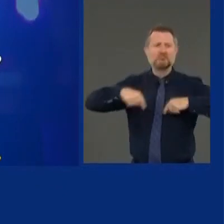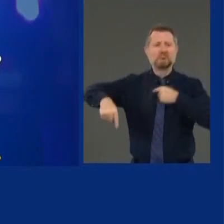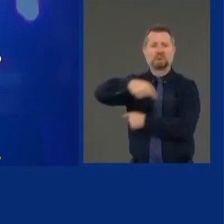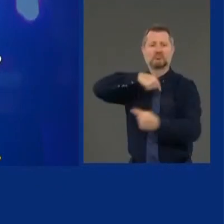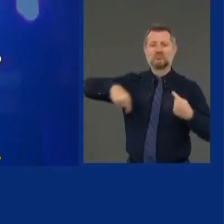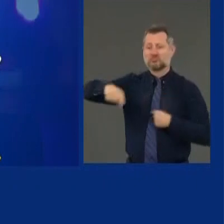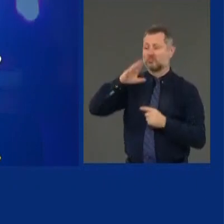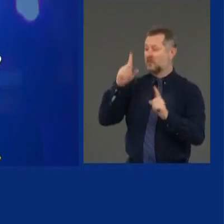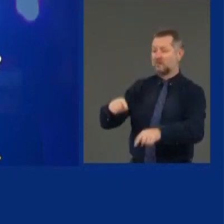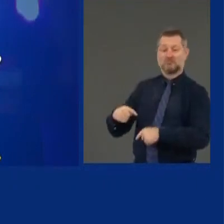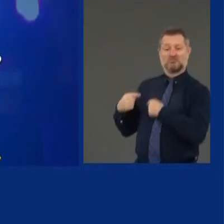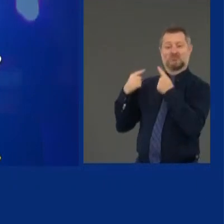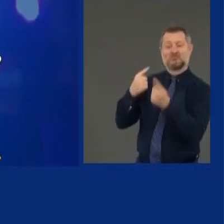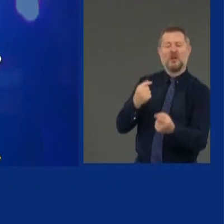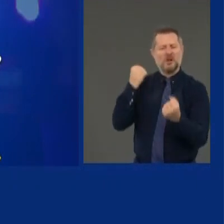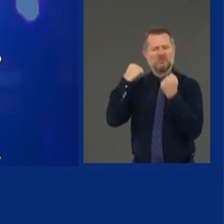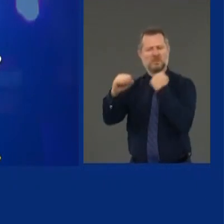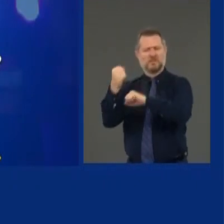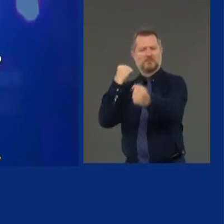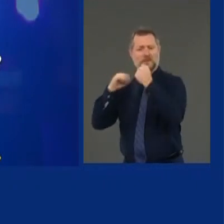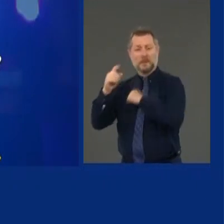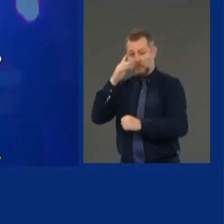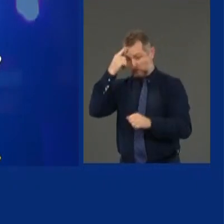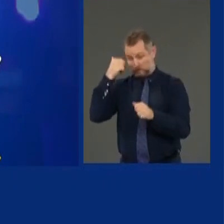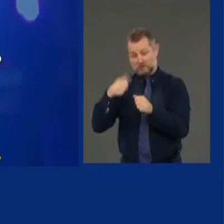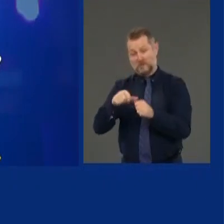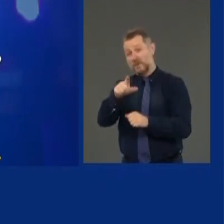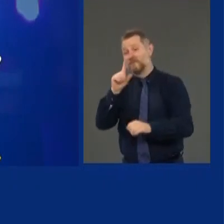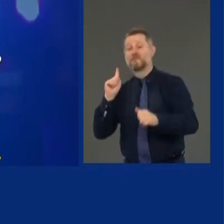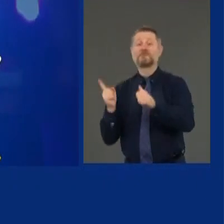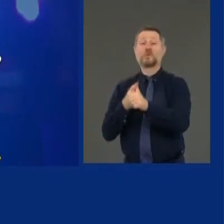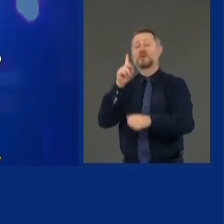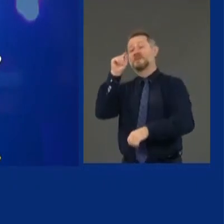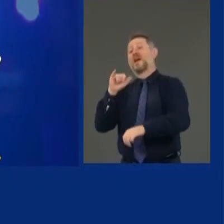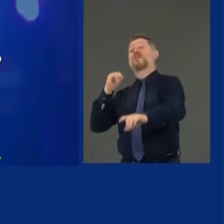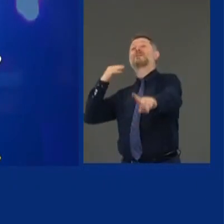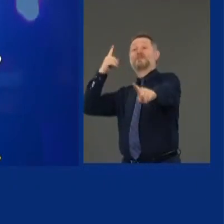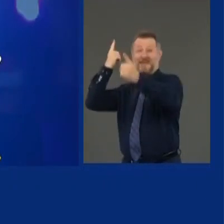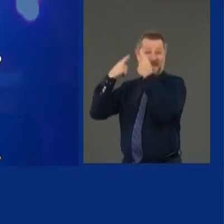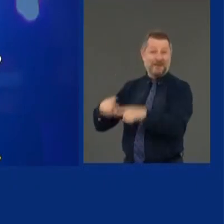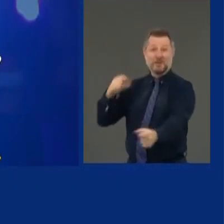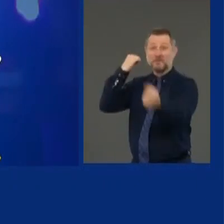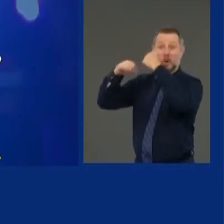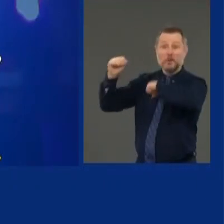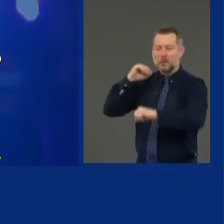WHAT WE HAVE DETERMINED FROM THIS PERIOD OF UNREST AND DEMONSTRATION FROM THE BEGINNING